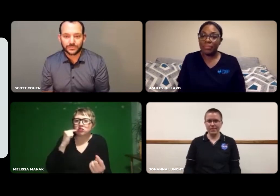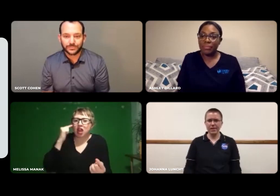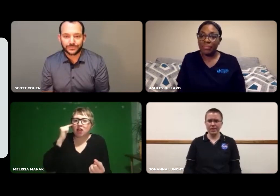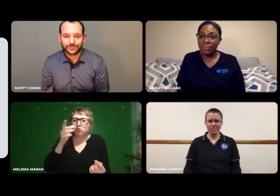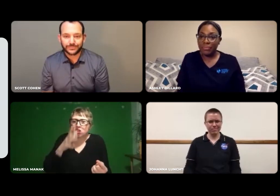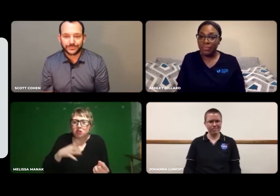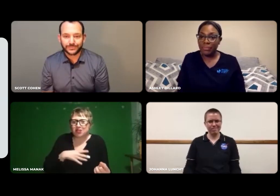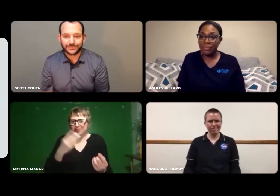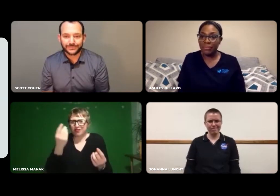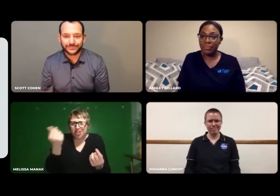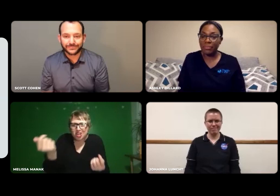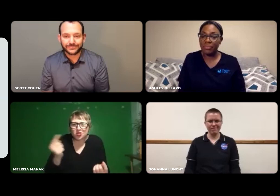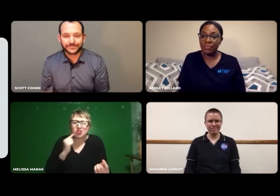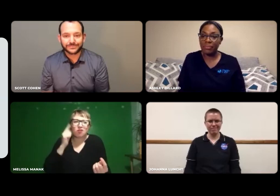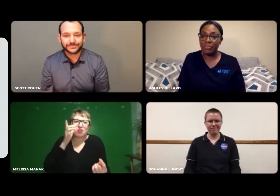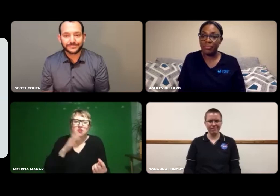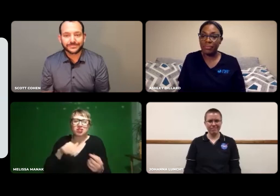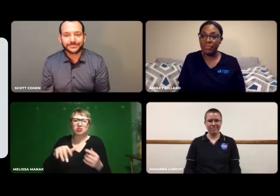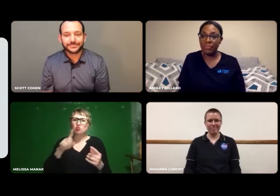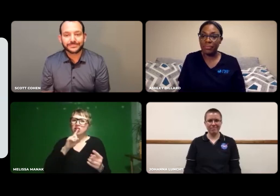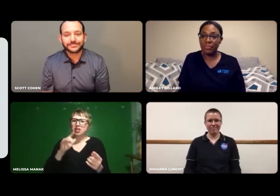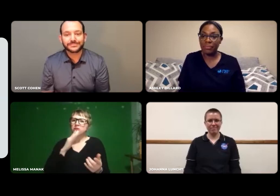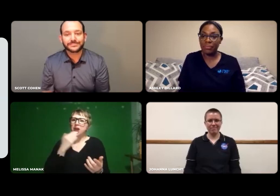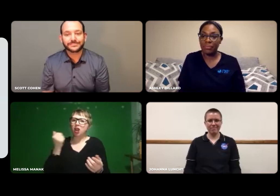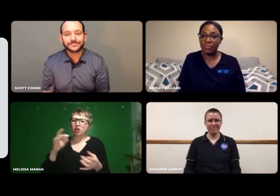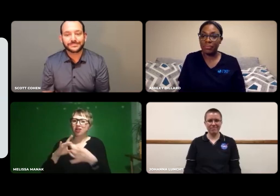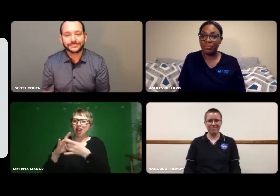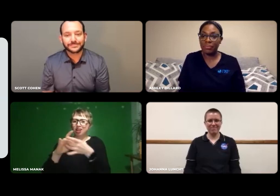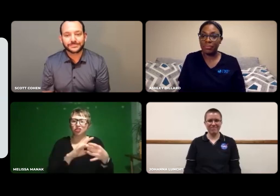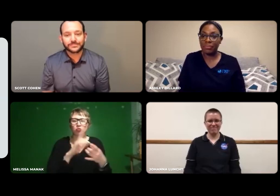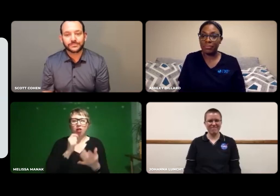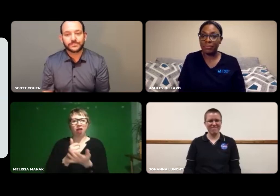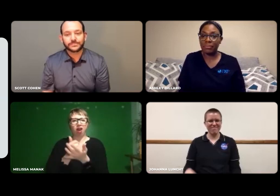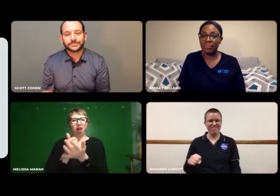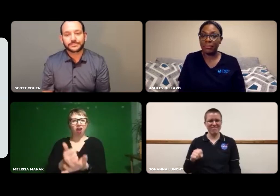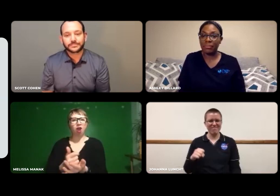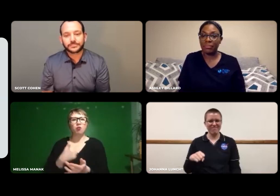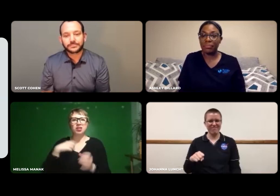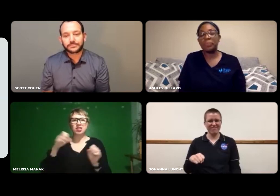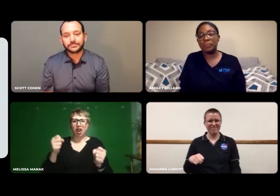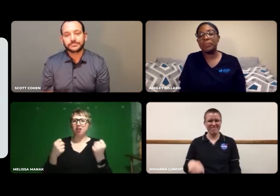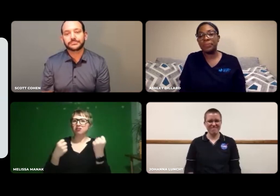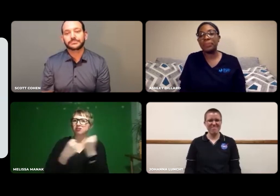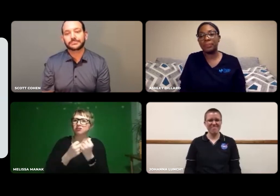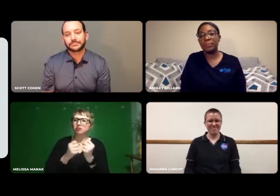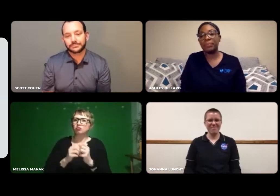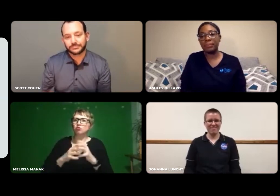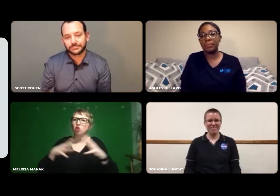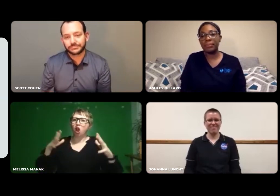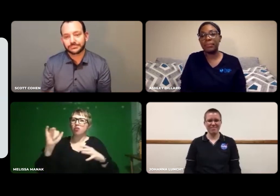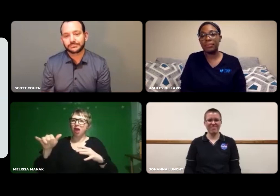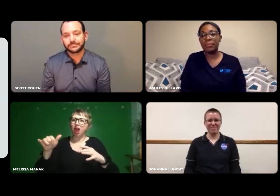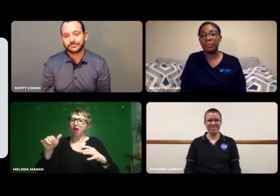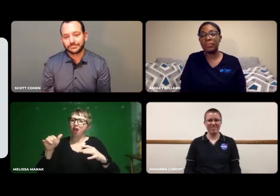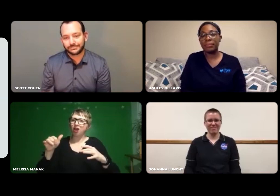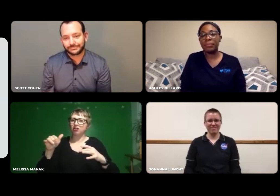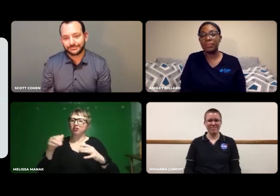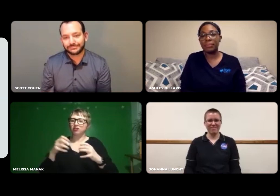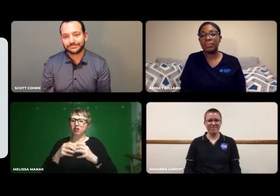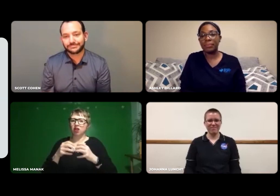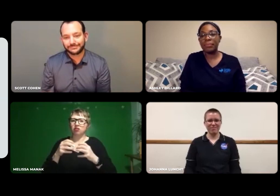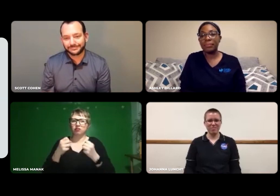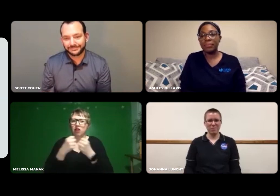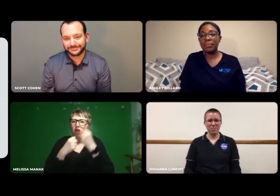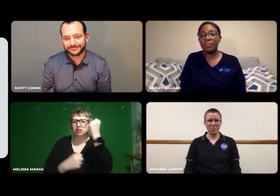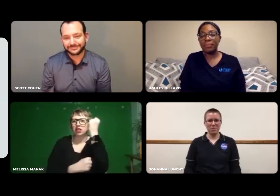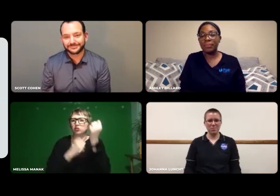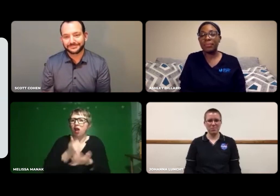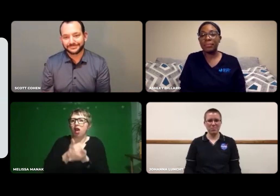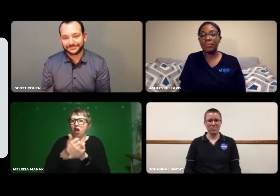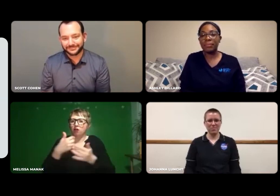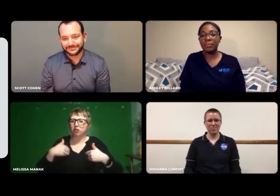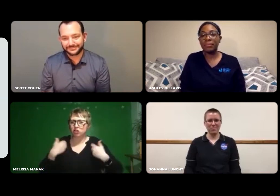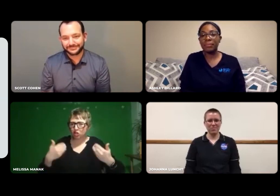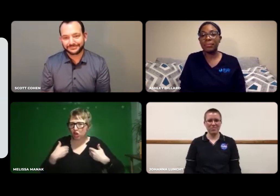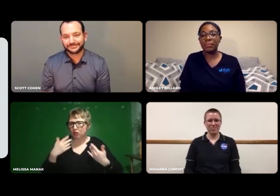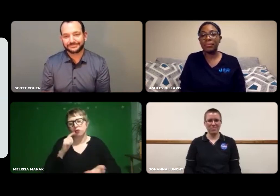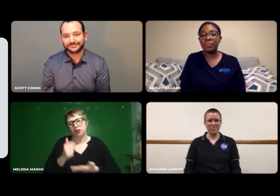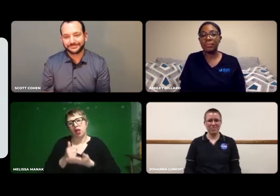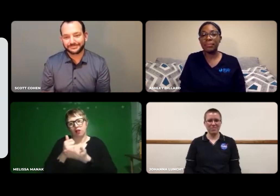There are other women out there, growing those connections and the foundation to help Deaf youth.